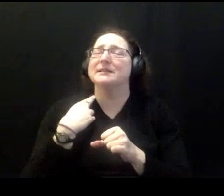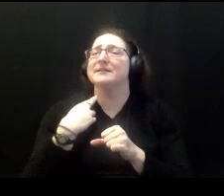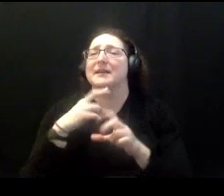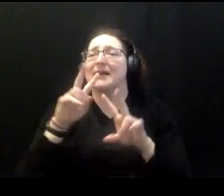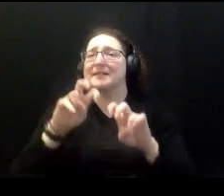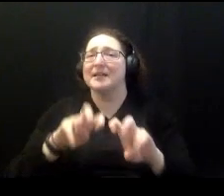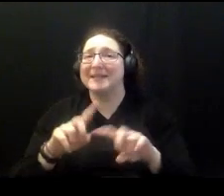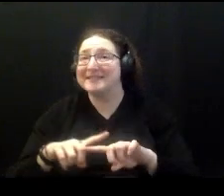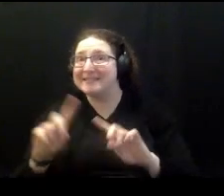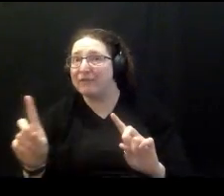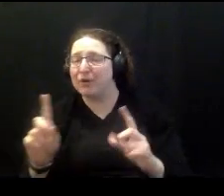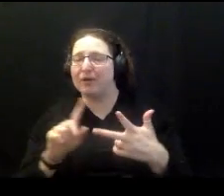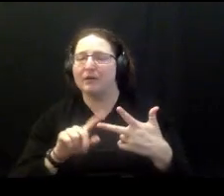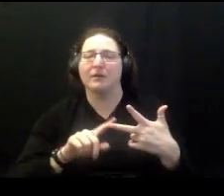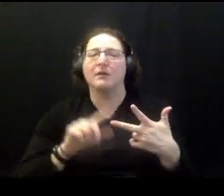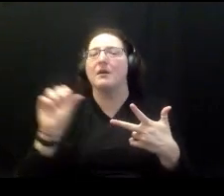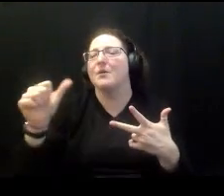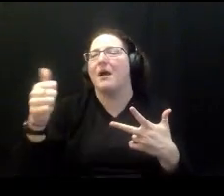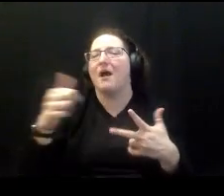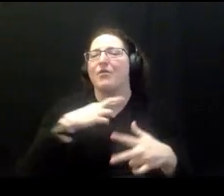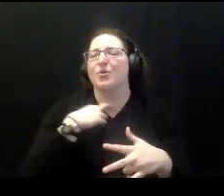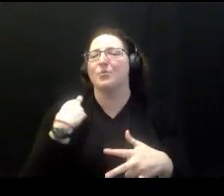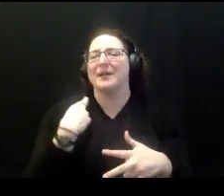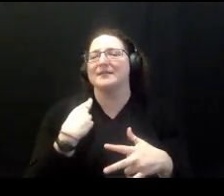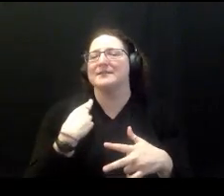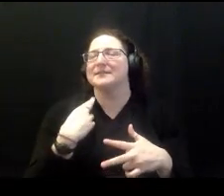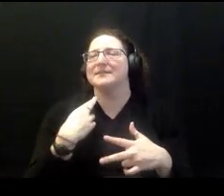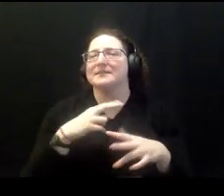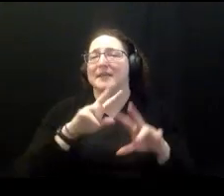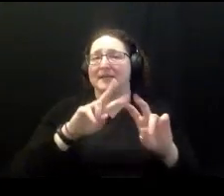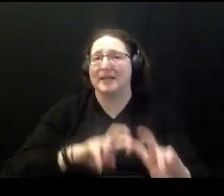what other risk assessments in Rhode Island have found, the threats and